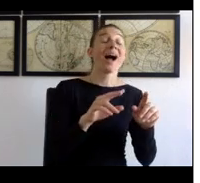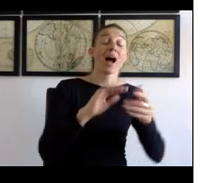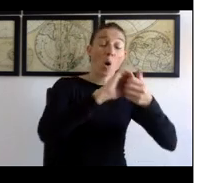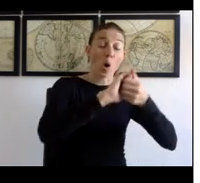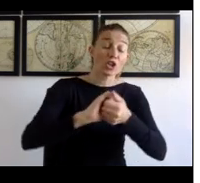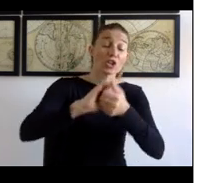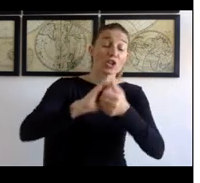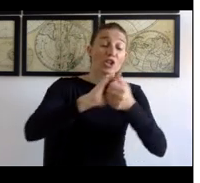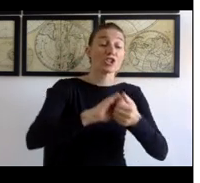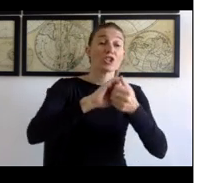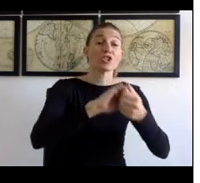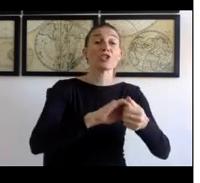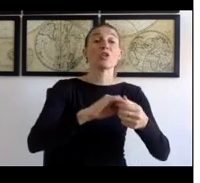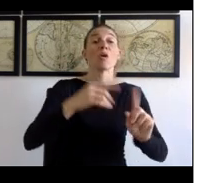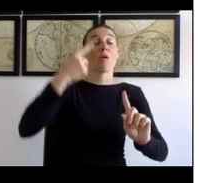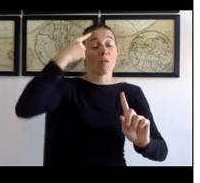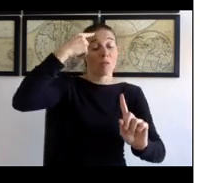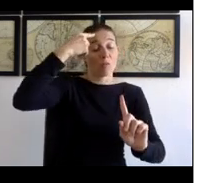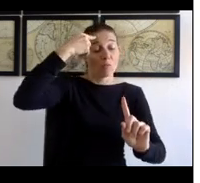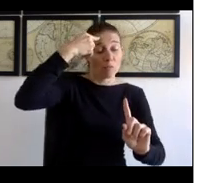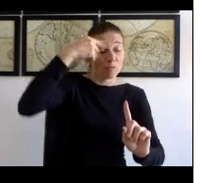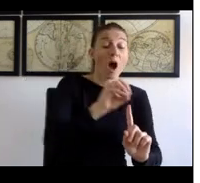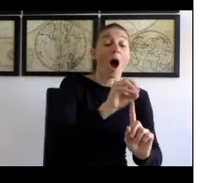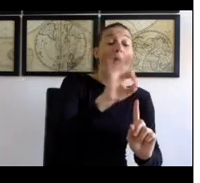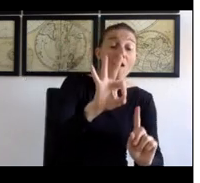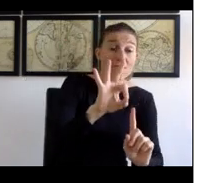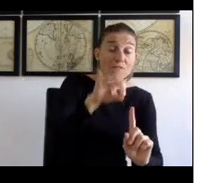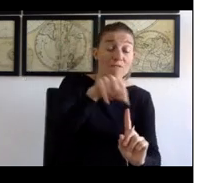and organizations for persons with disabilities.